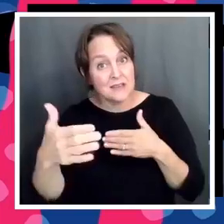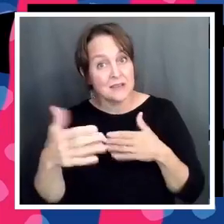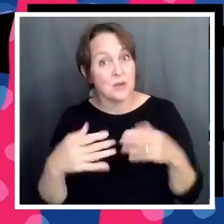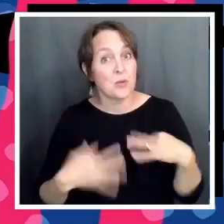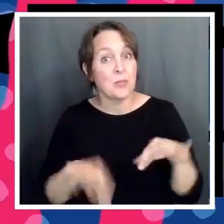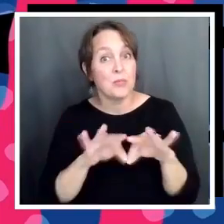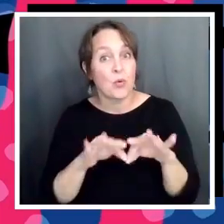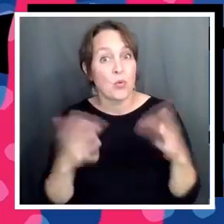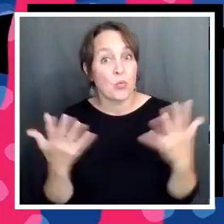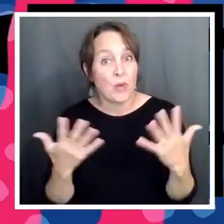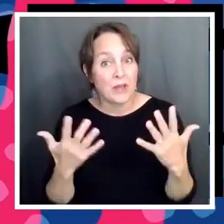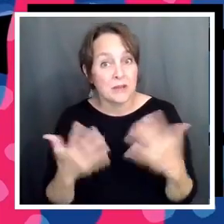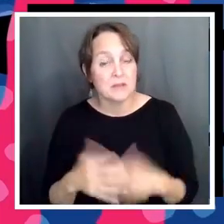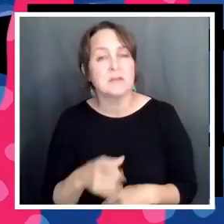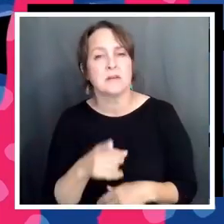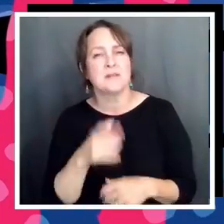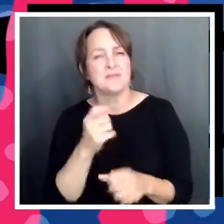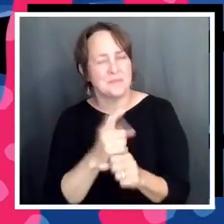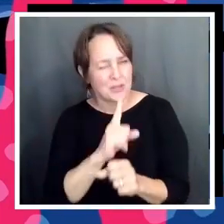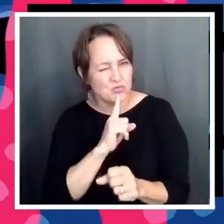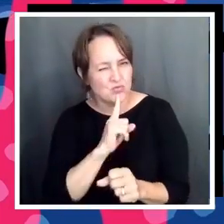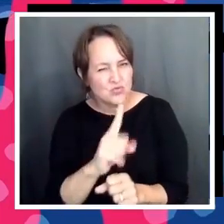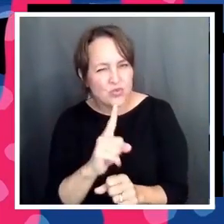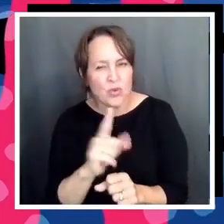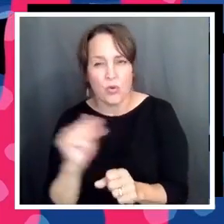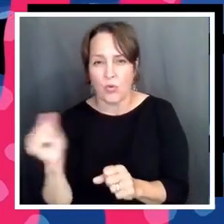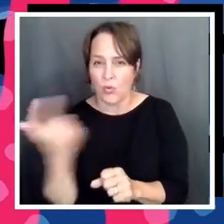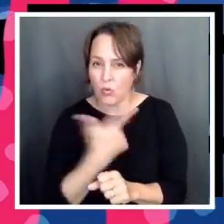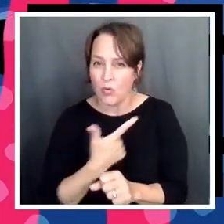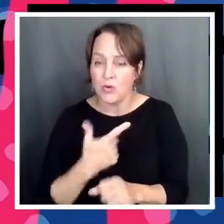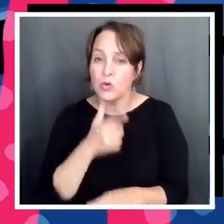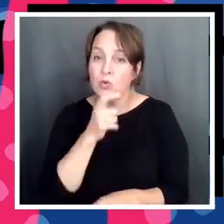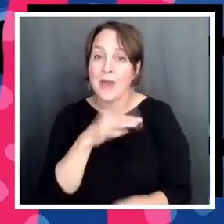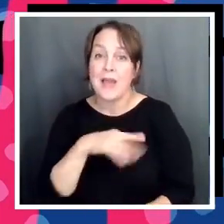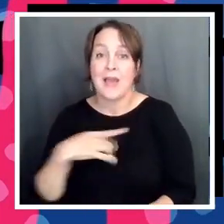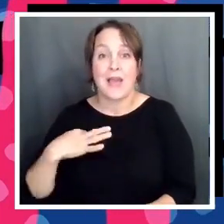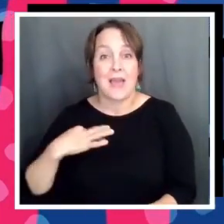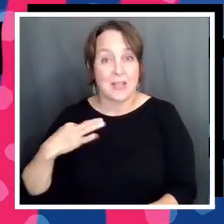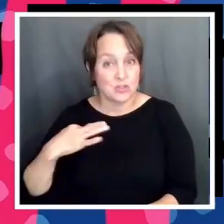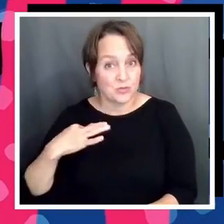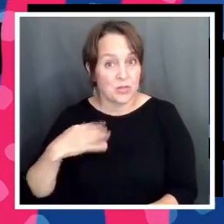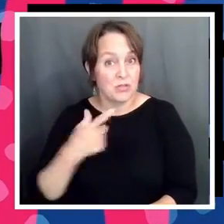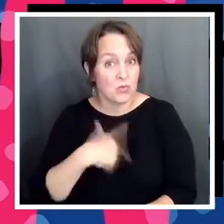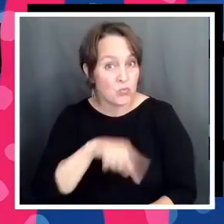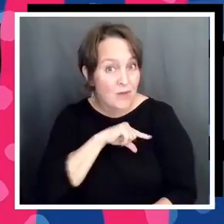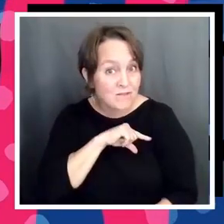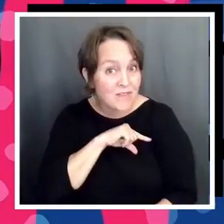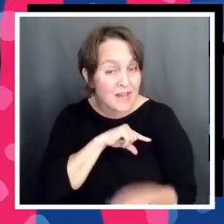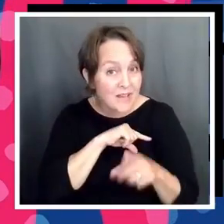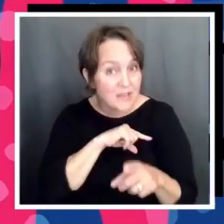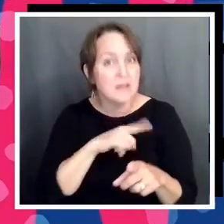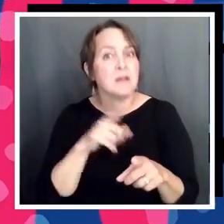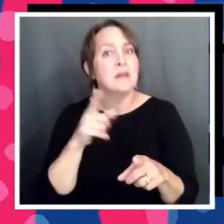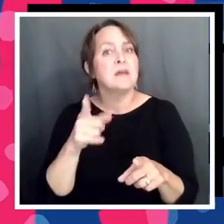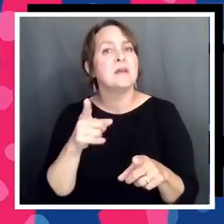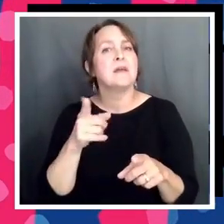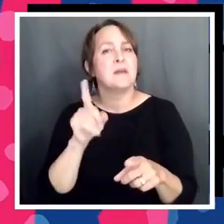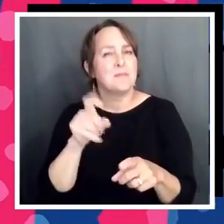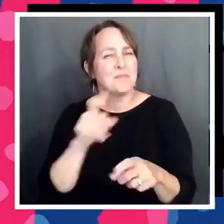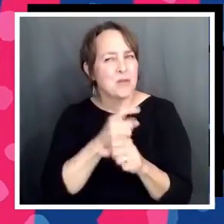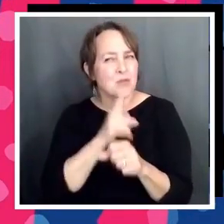HERE IS THE IMPORTANT WORK THAT